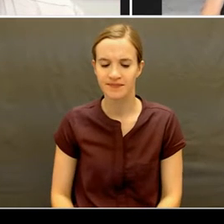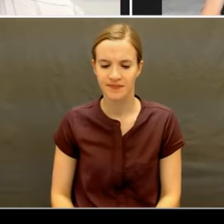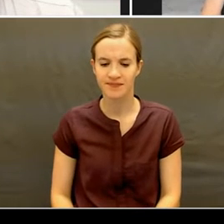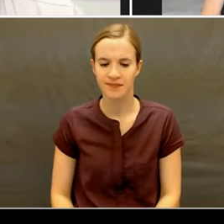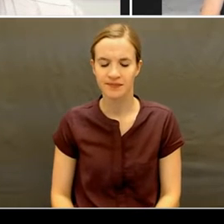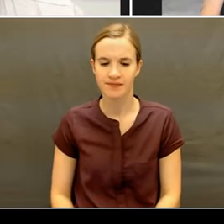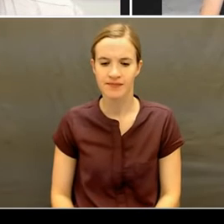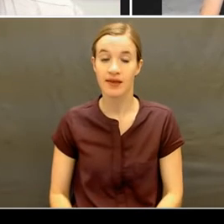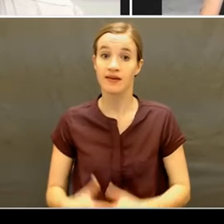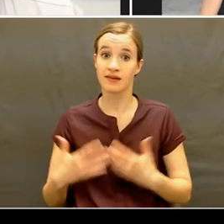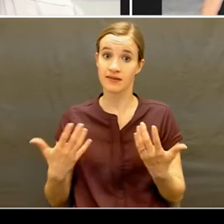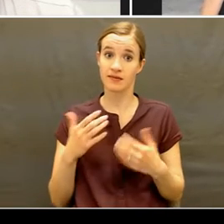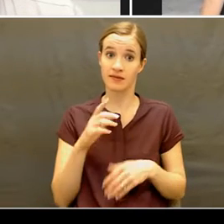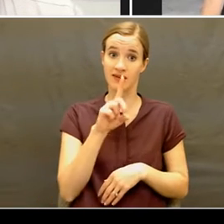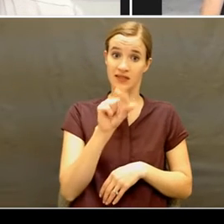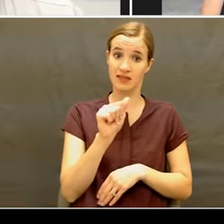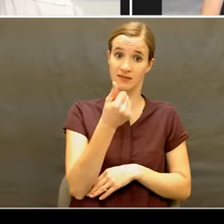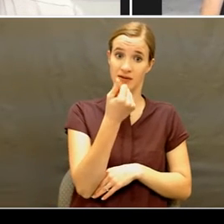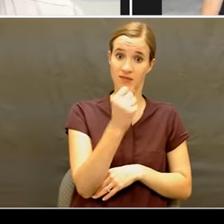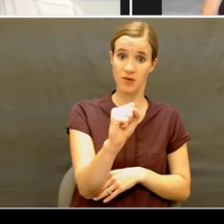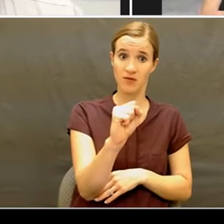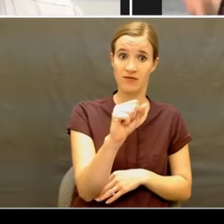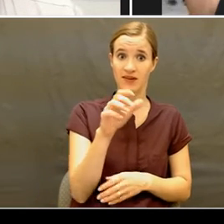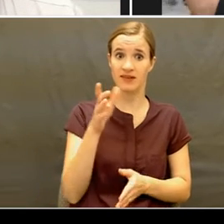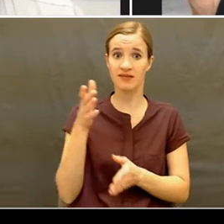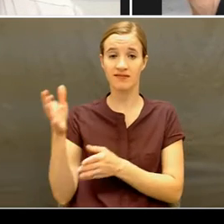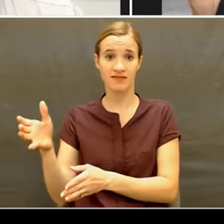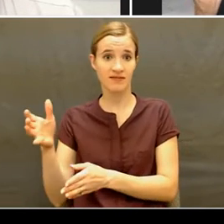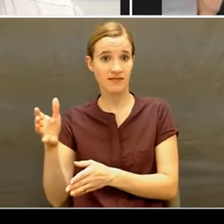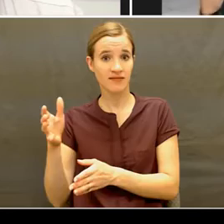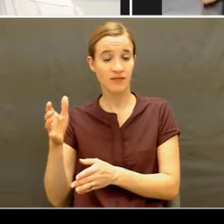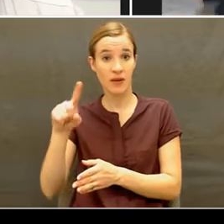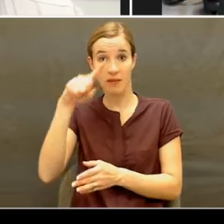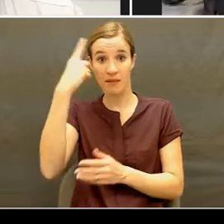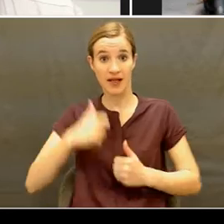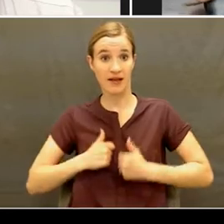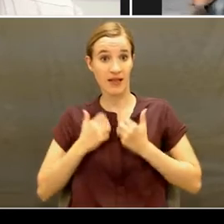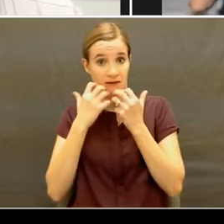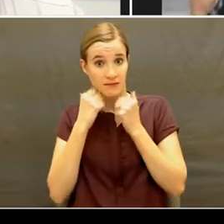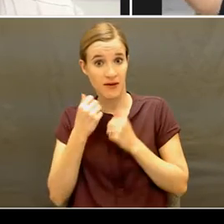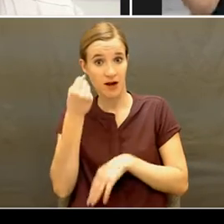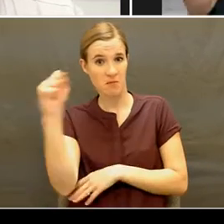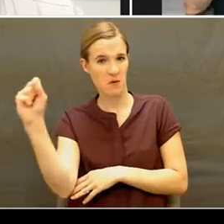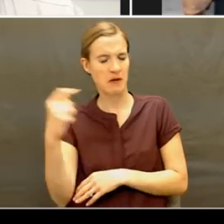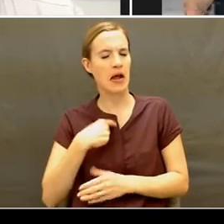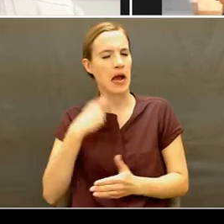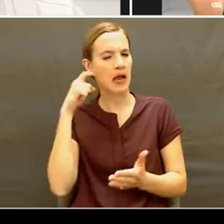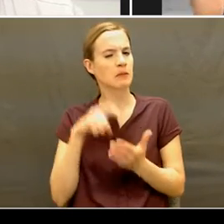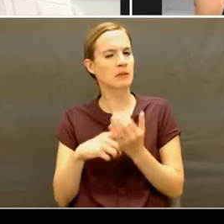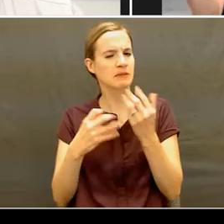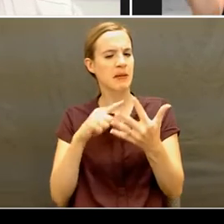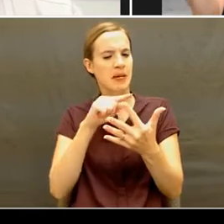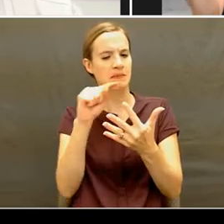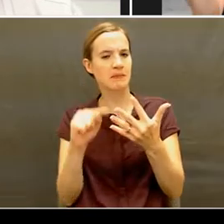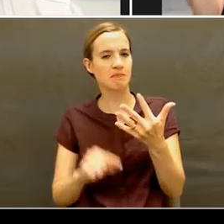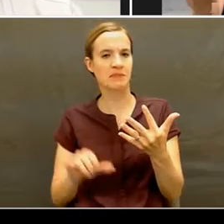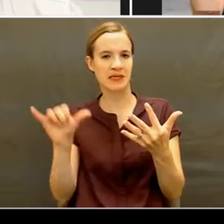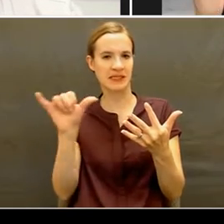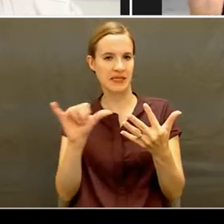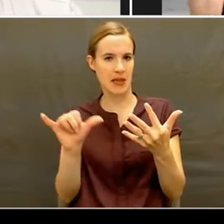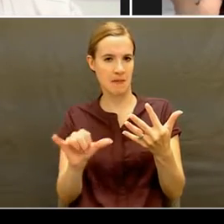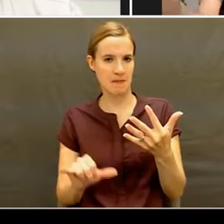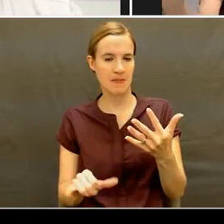police happening that, De- the defunding or whatever you know trying to make a new police kind